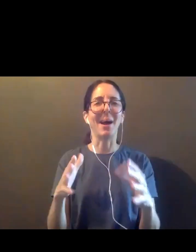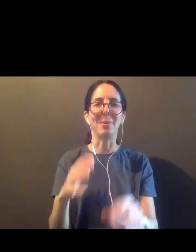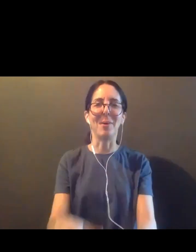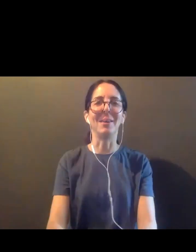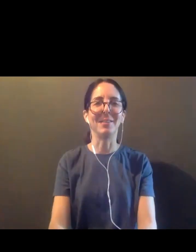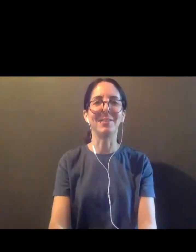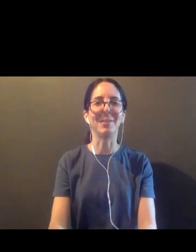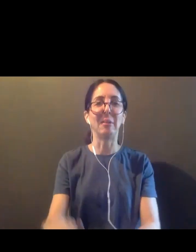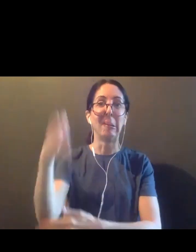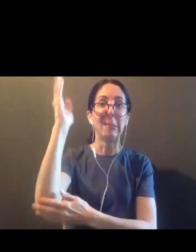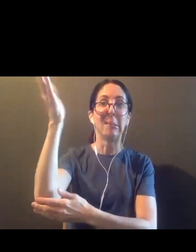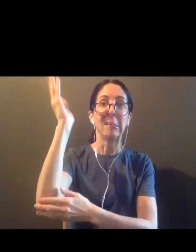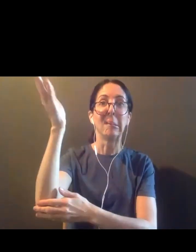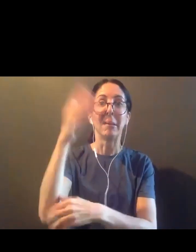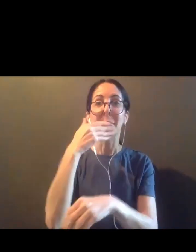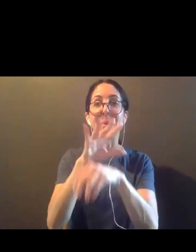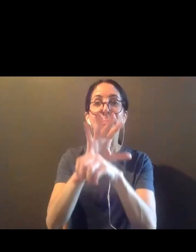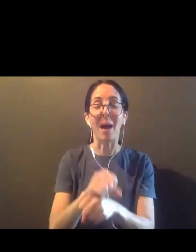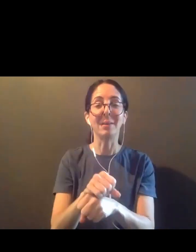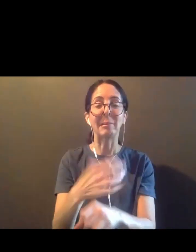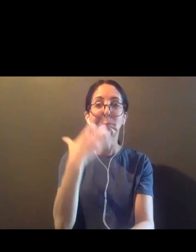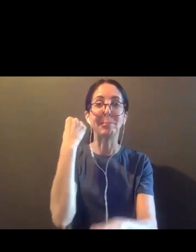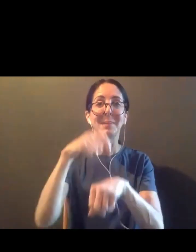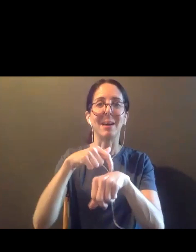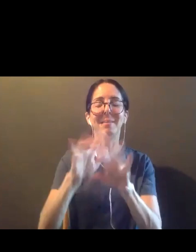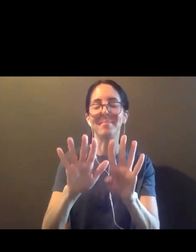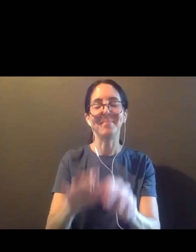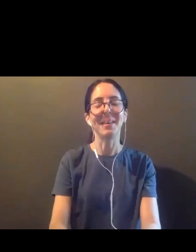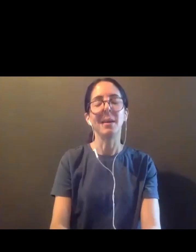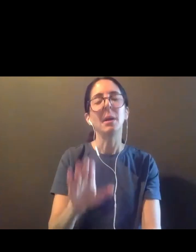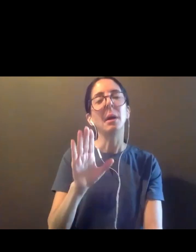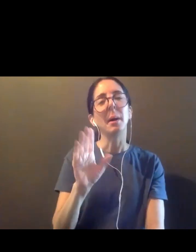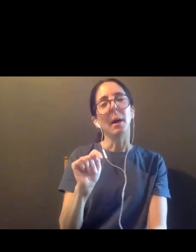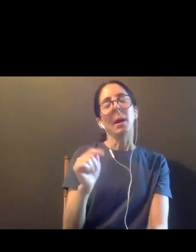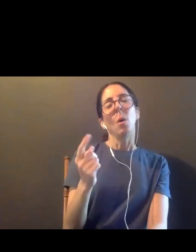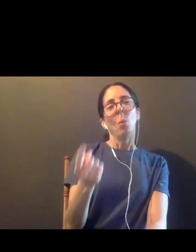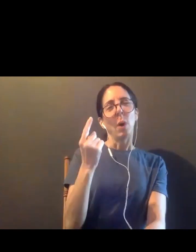a lecture of best practices. One thing I would like to also mention.